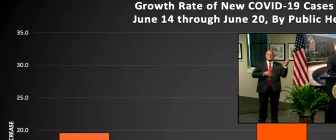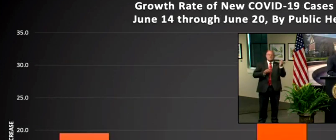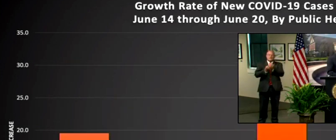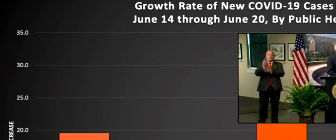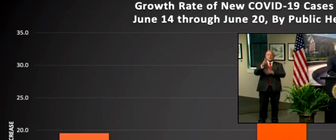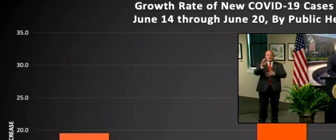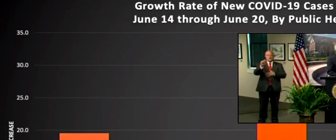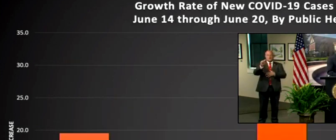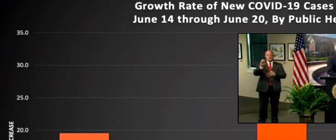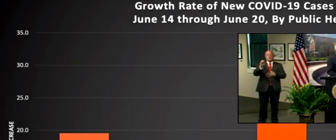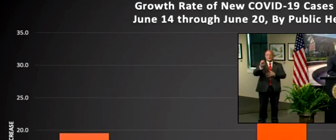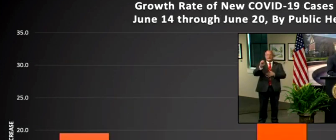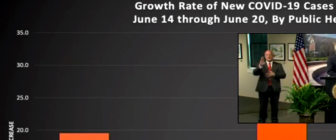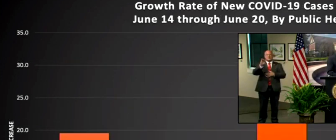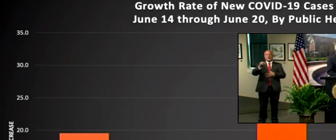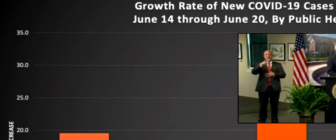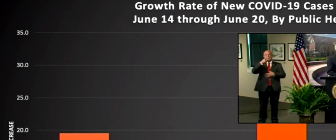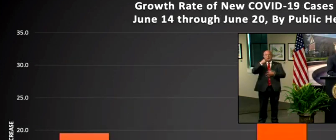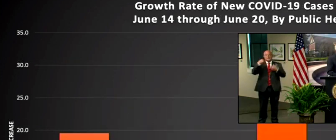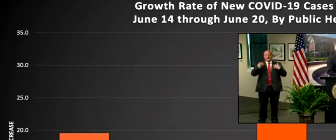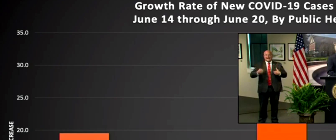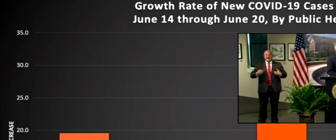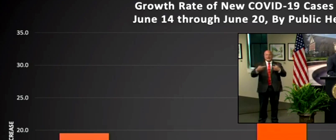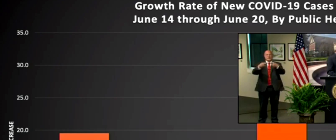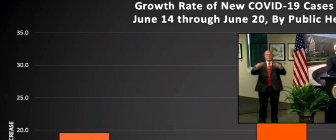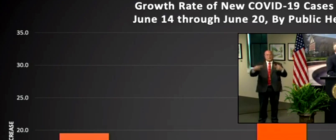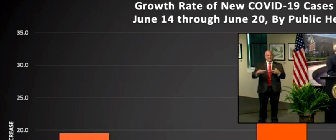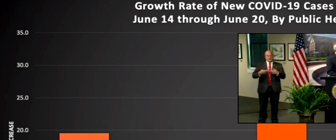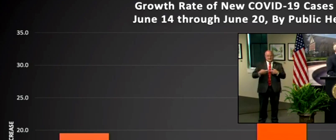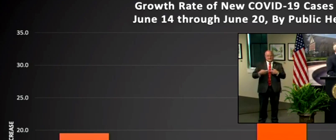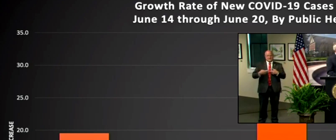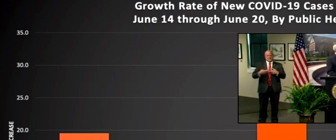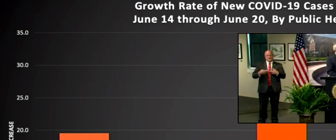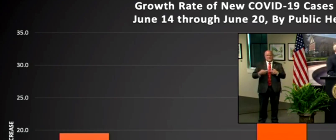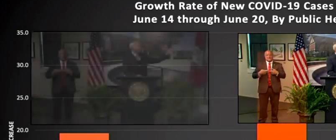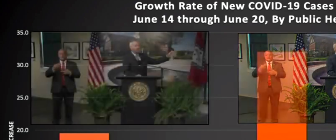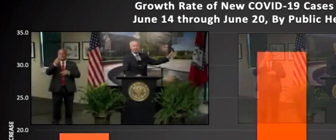BUT WE SEE SOME OTHER GROWTH AREAS AS WELL.